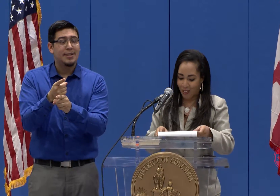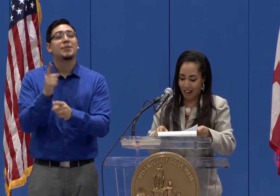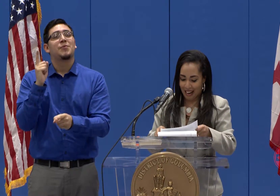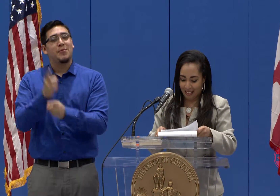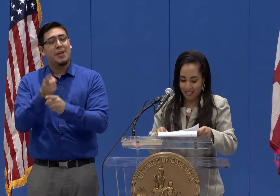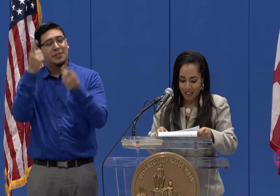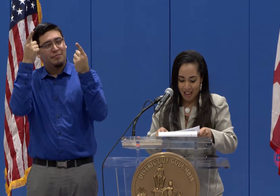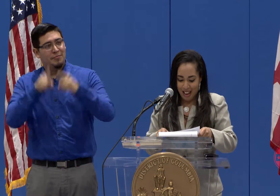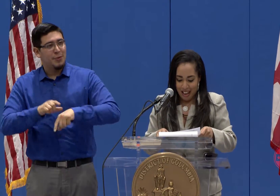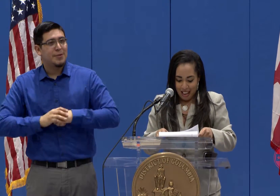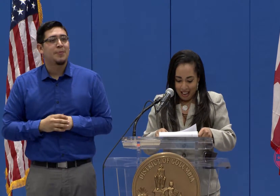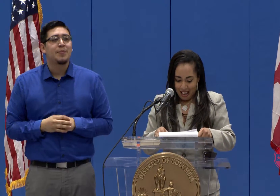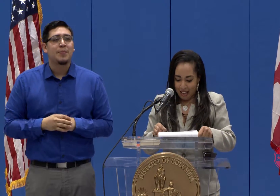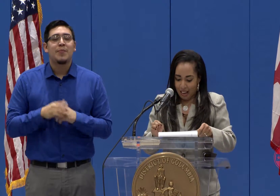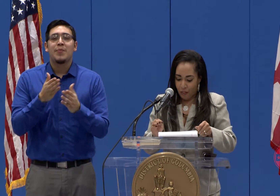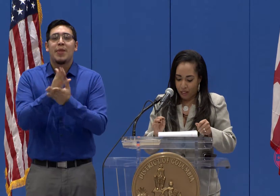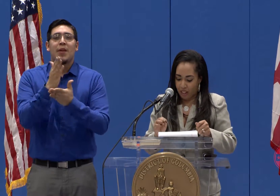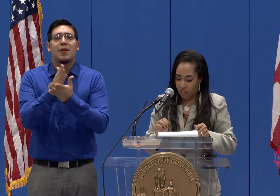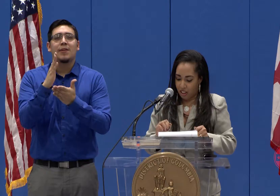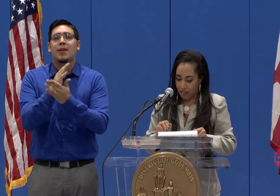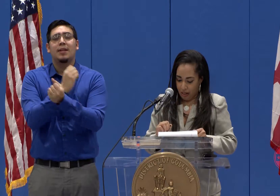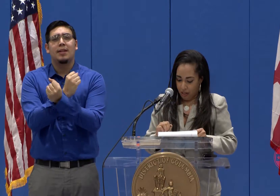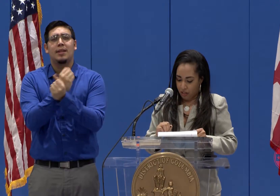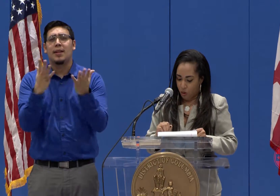ALL RIGHT. IN EVERYTHING SHE DOES, WHETHER